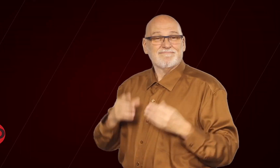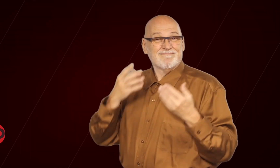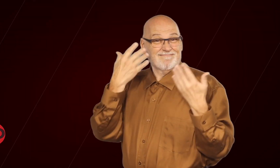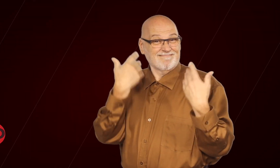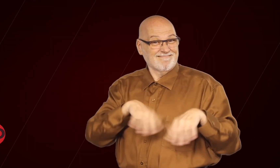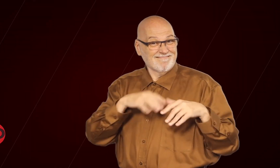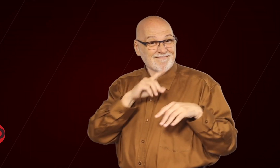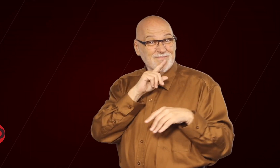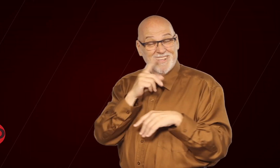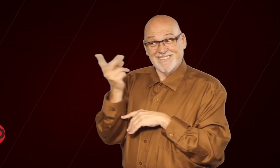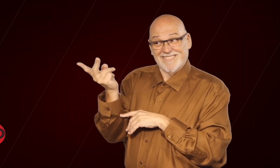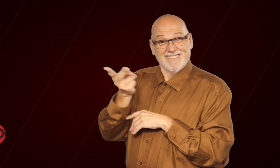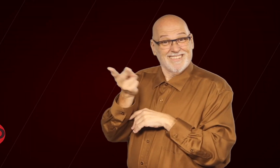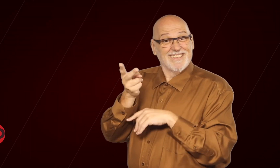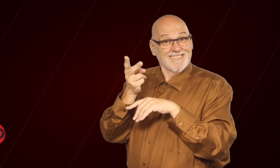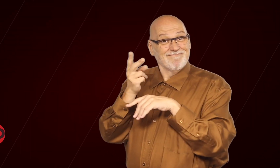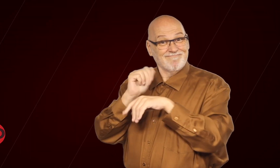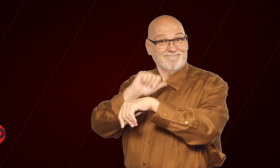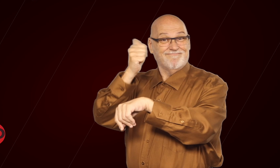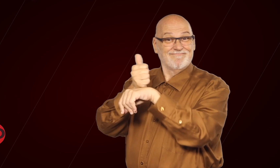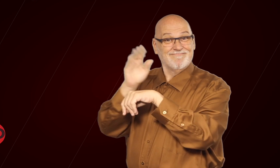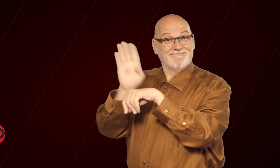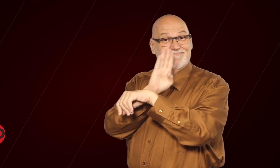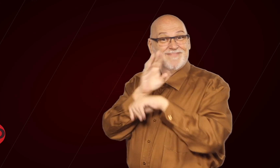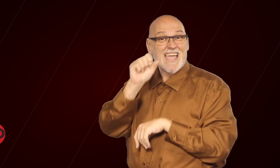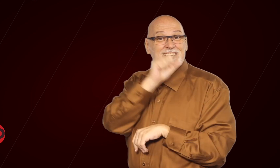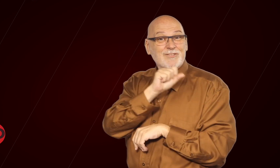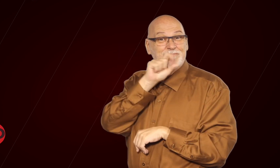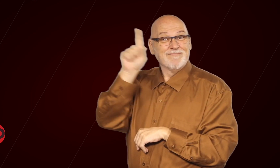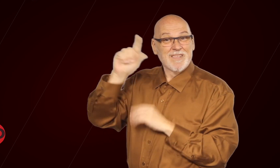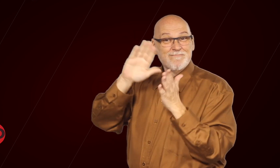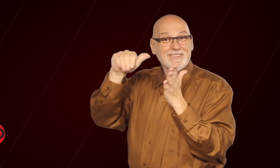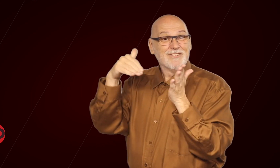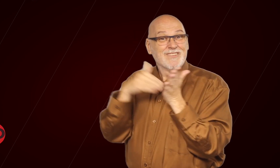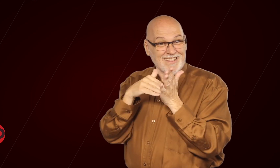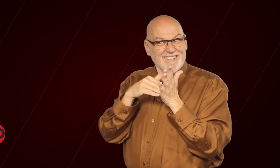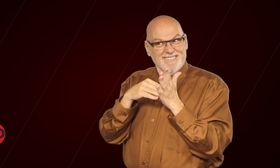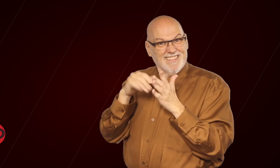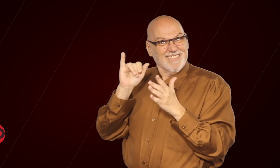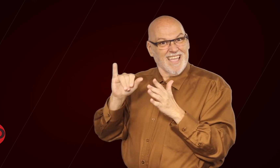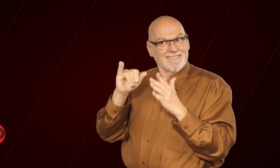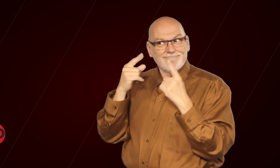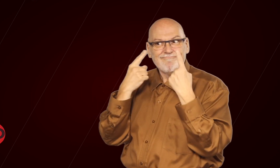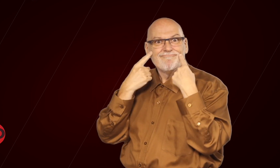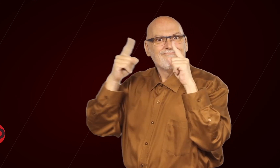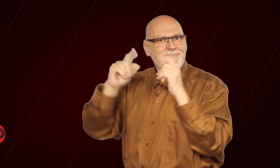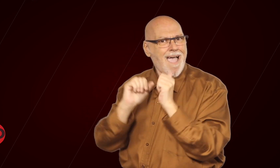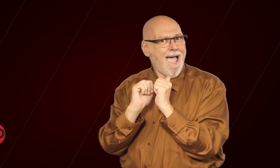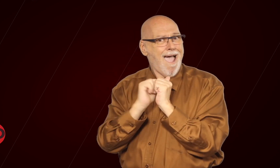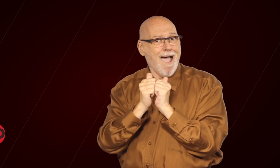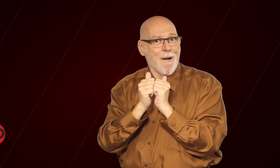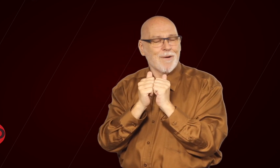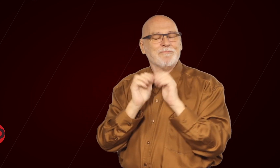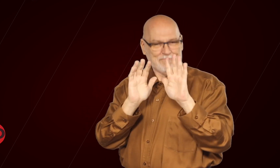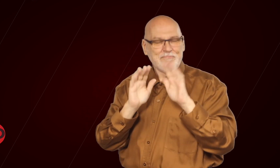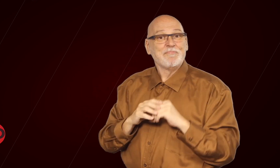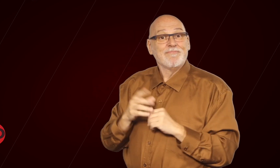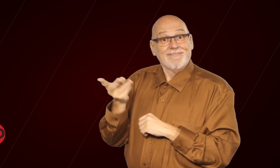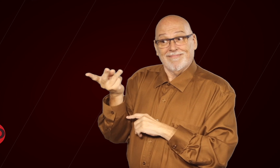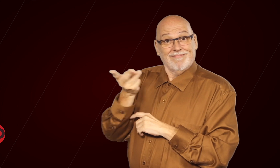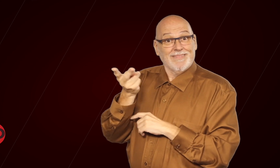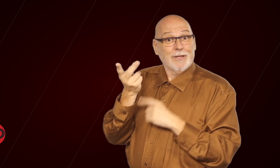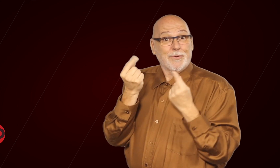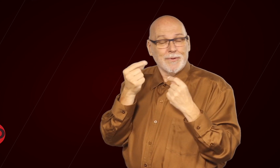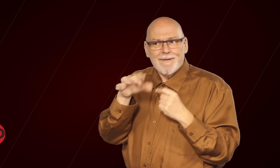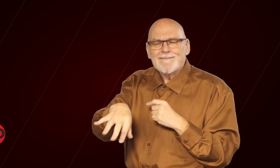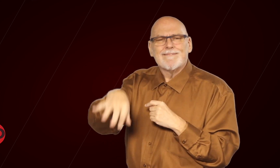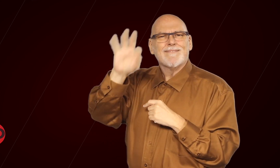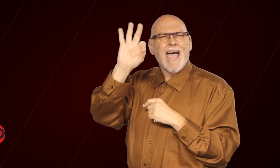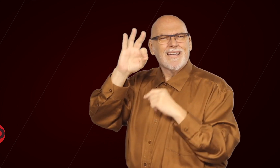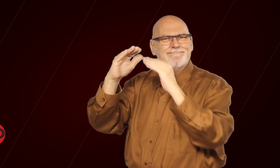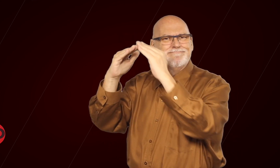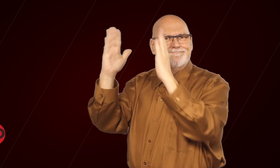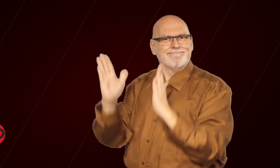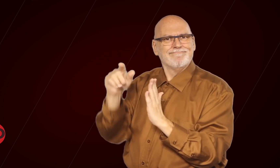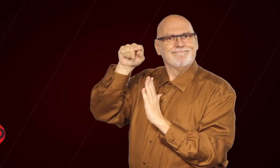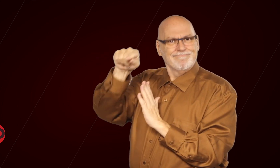[ANSELMO]: How did their ice cream shop in Montreal become possible?